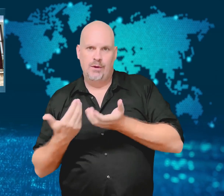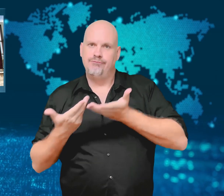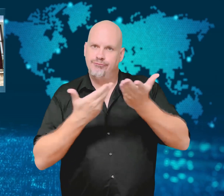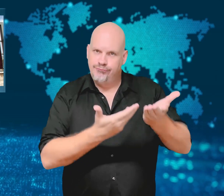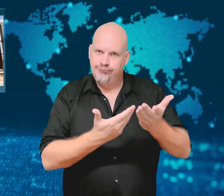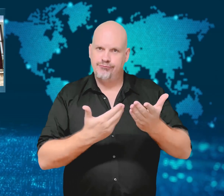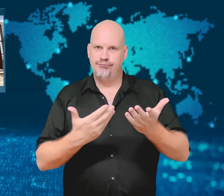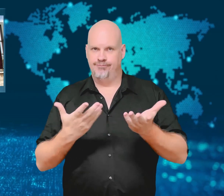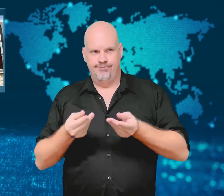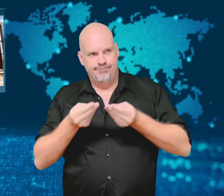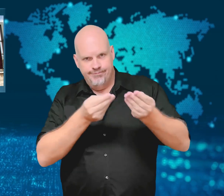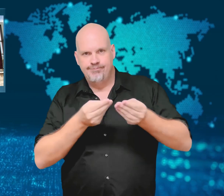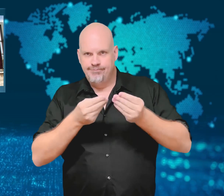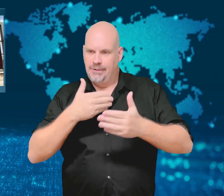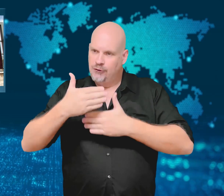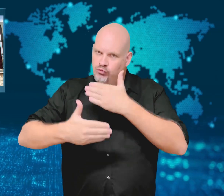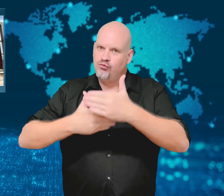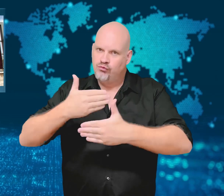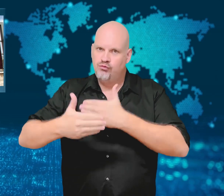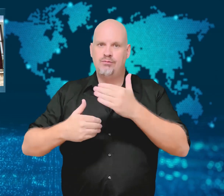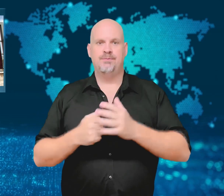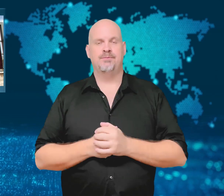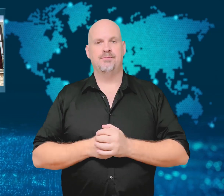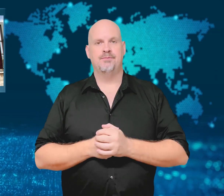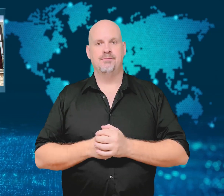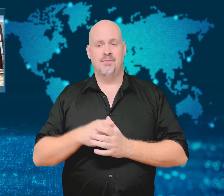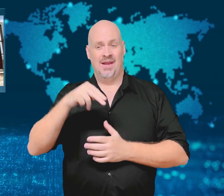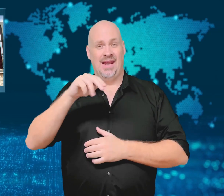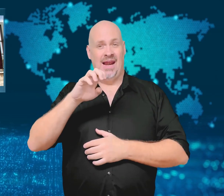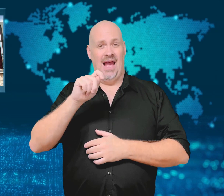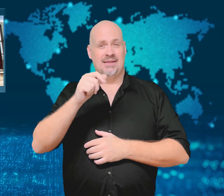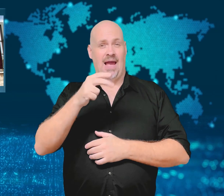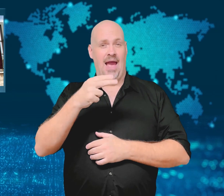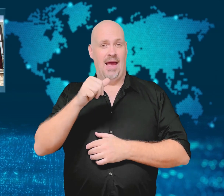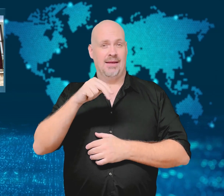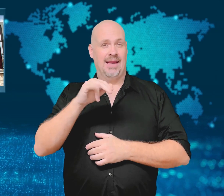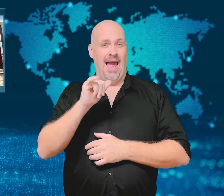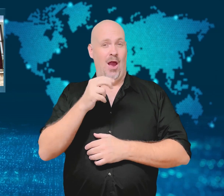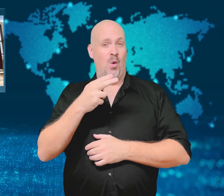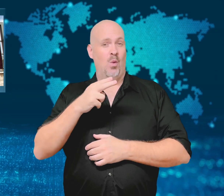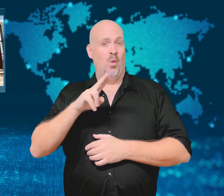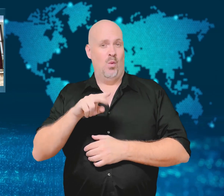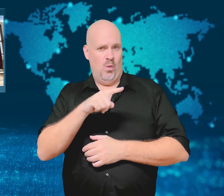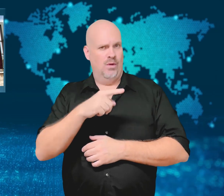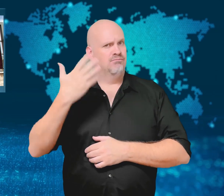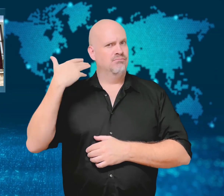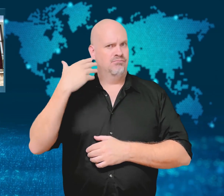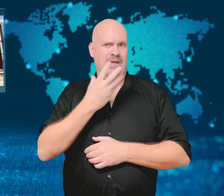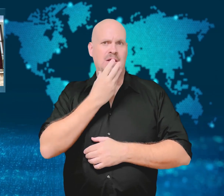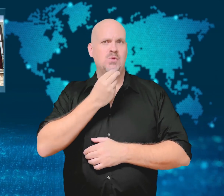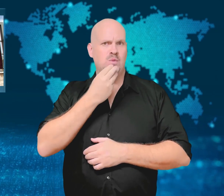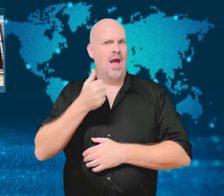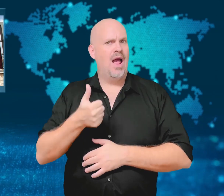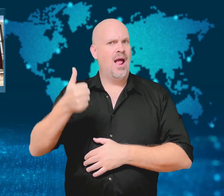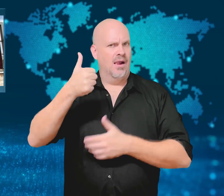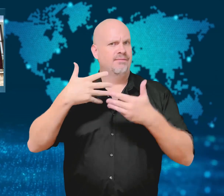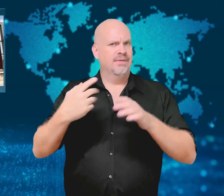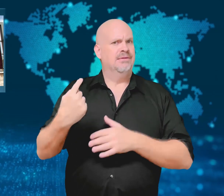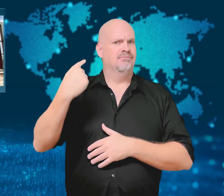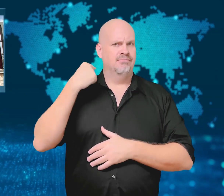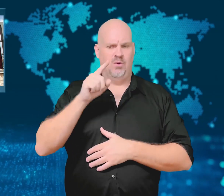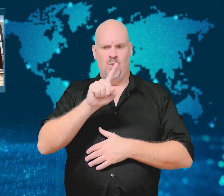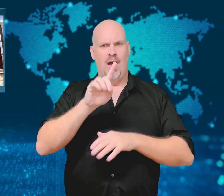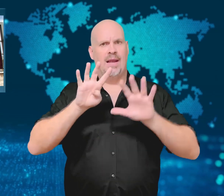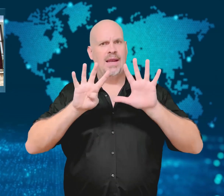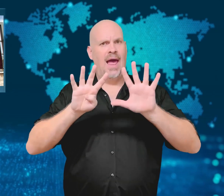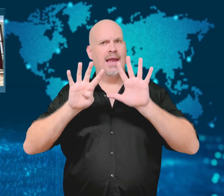Netanyahu was already Israel's prime minister between 1996